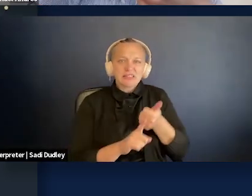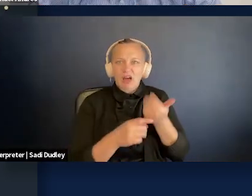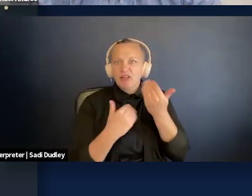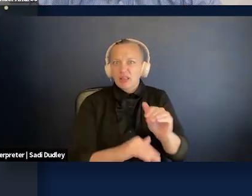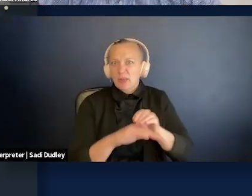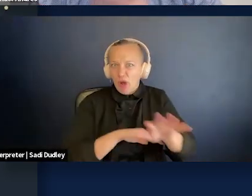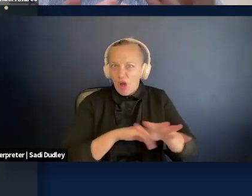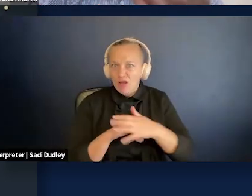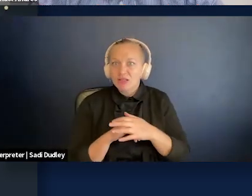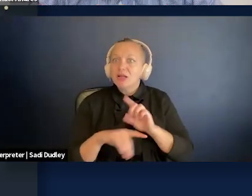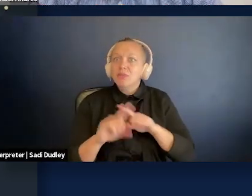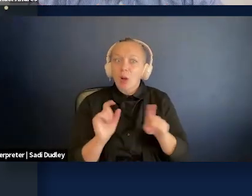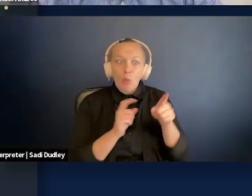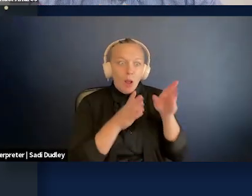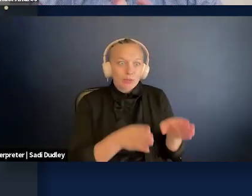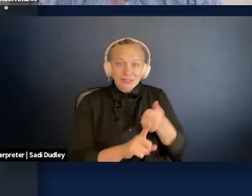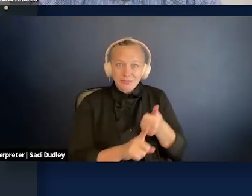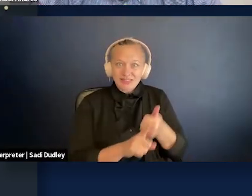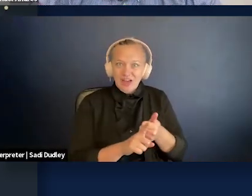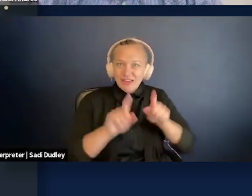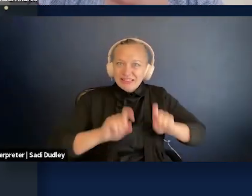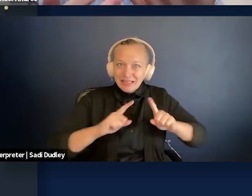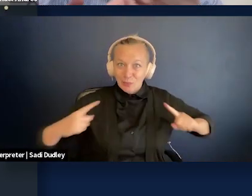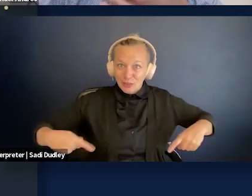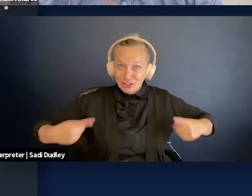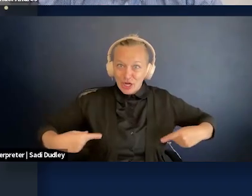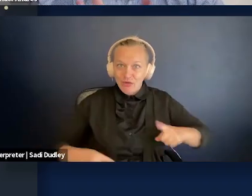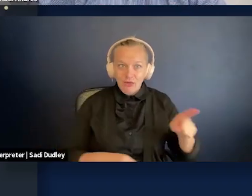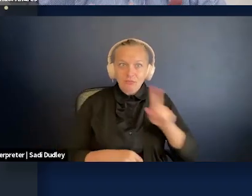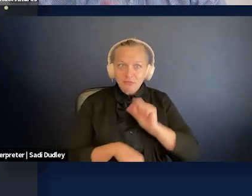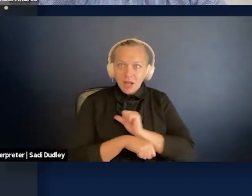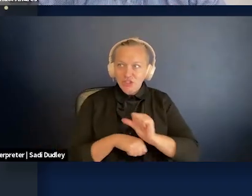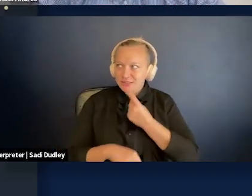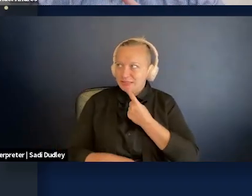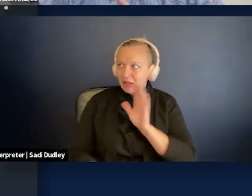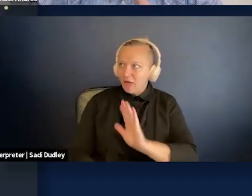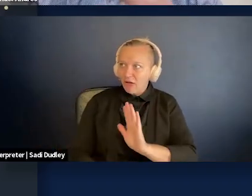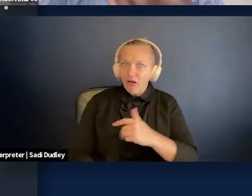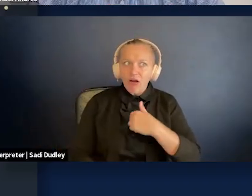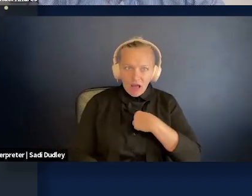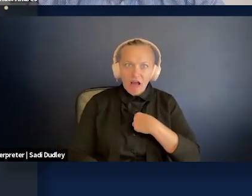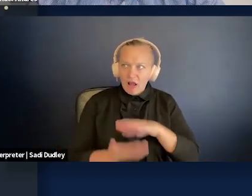had the opportunity to be in a mobility device, such as a wheelchair, they actually see that it's the opposite, and actually allows you to do.